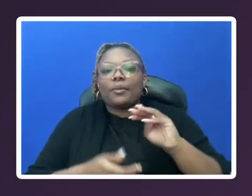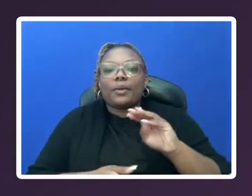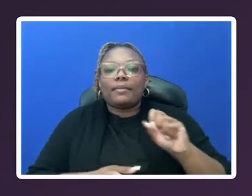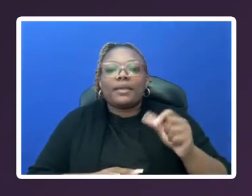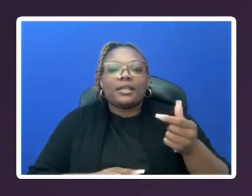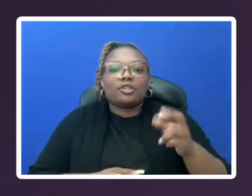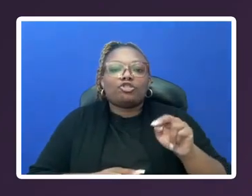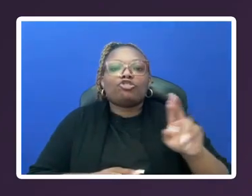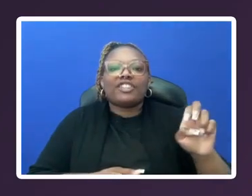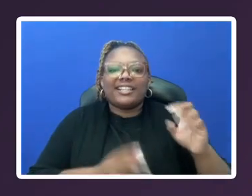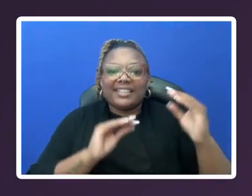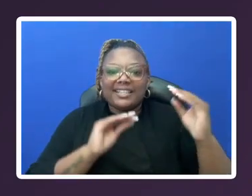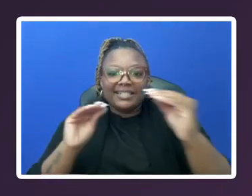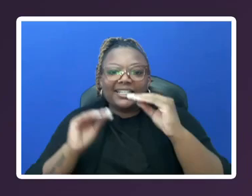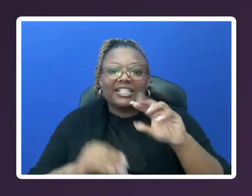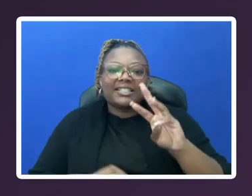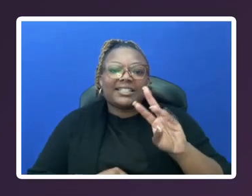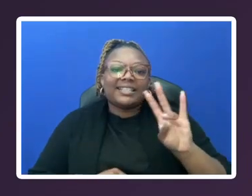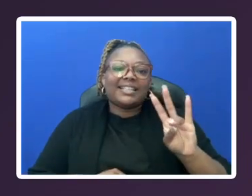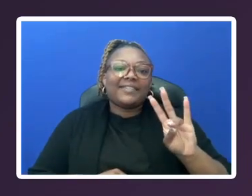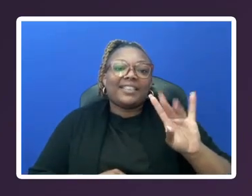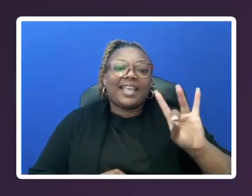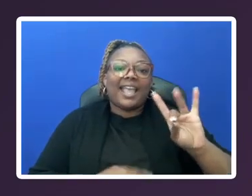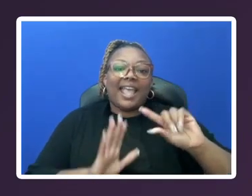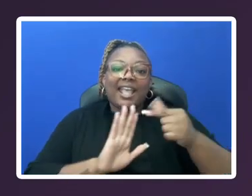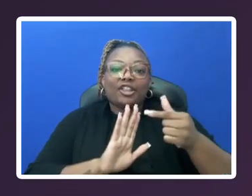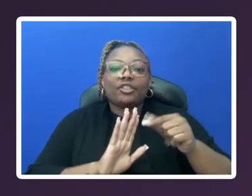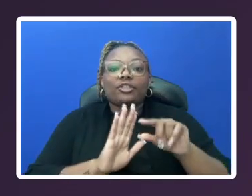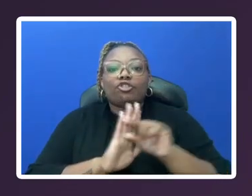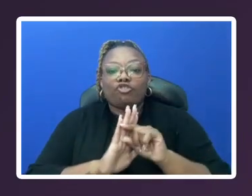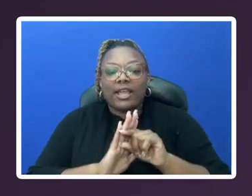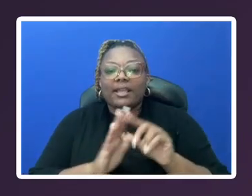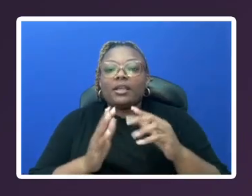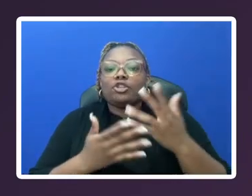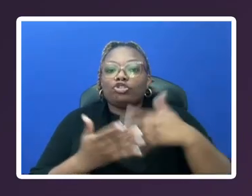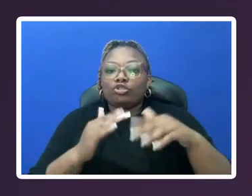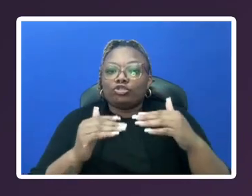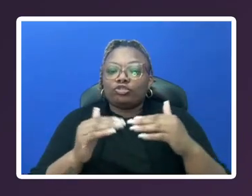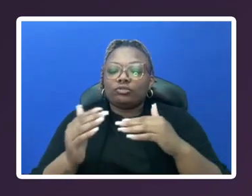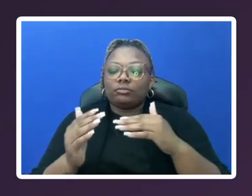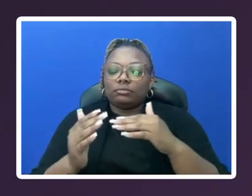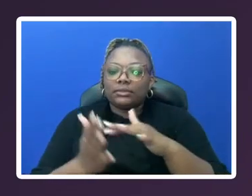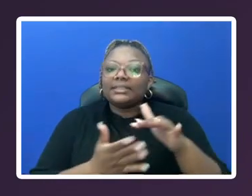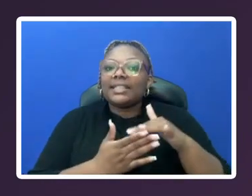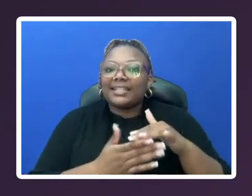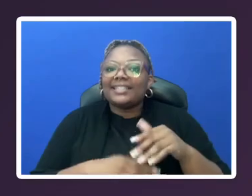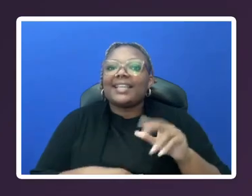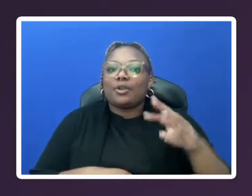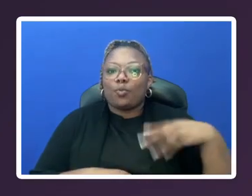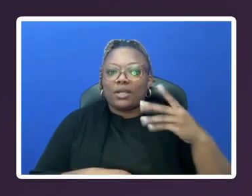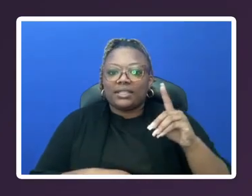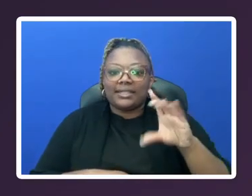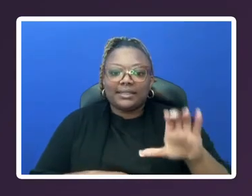grade social studies in the [unintelligible] unit neighborhood of Washington, D.C. So Ms. Green,